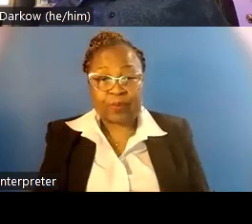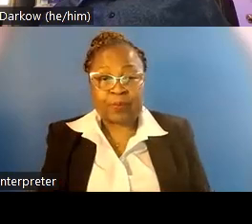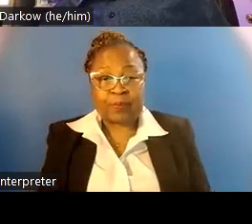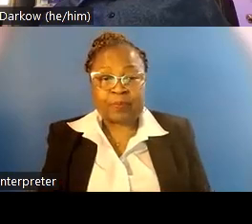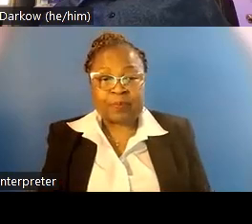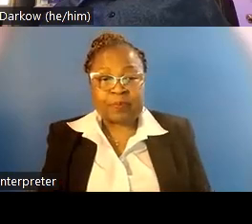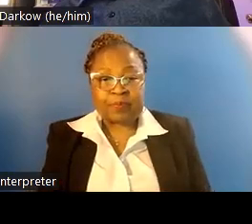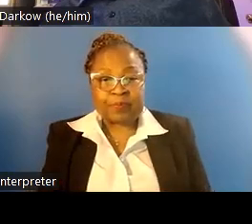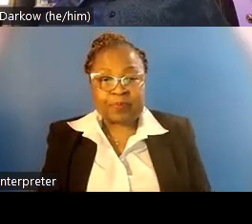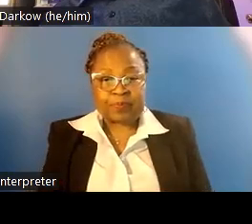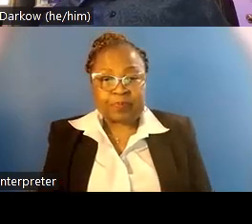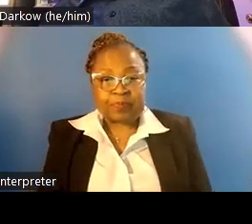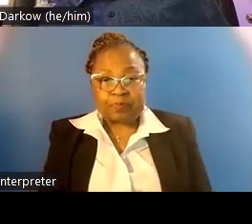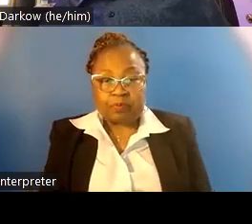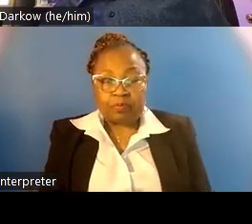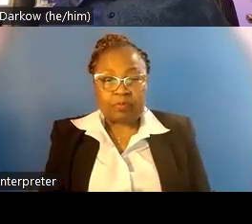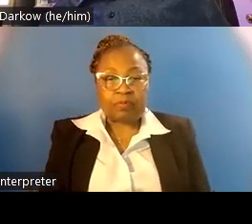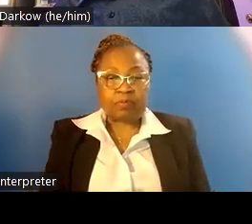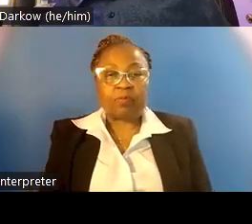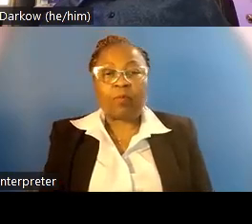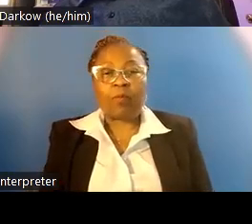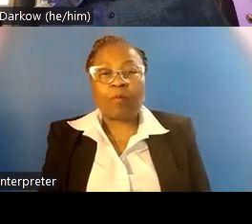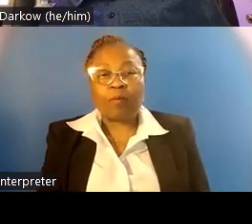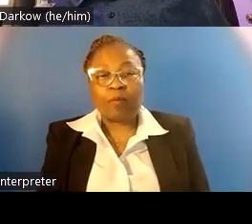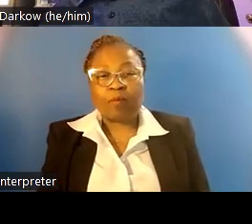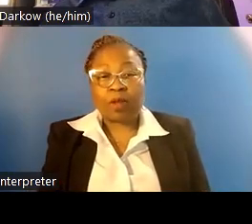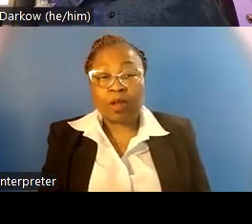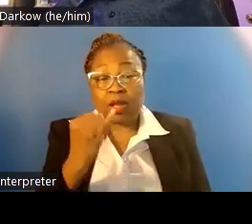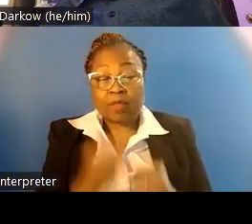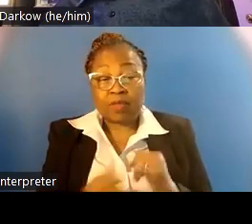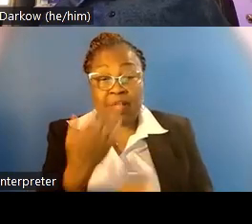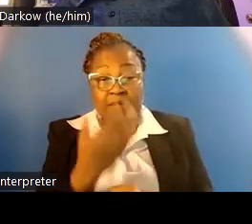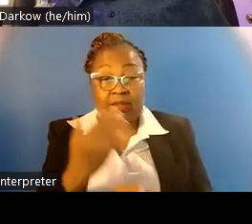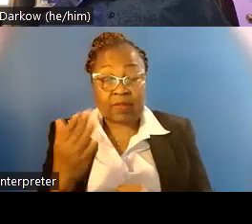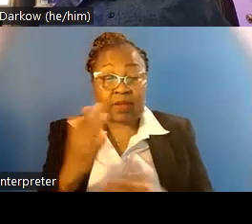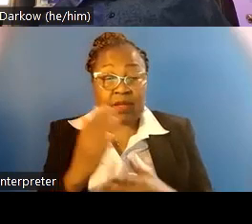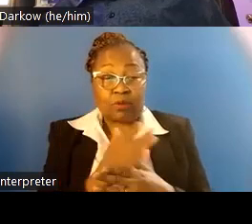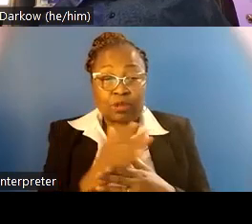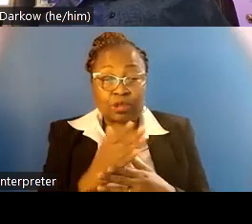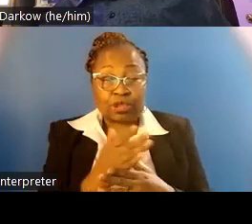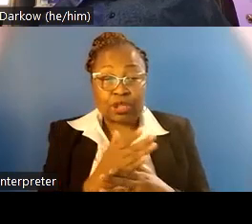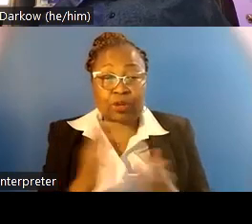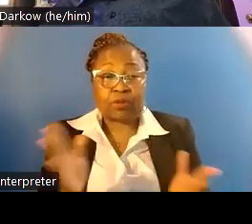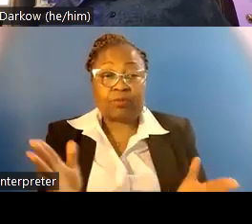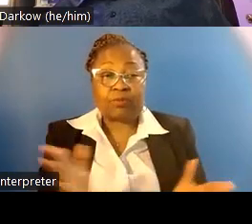And the last thing I'll share is just an encouragement to embrace the political,